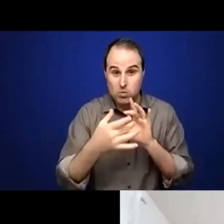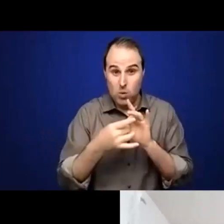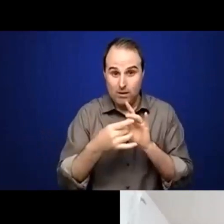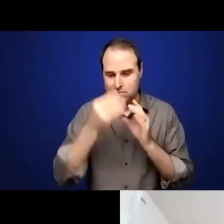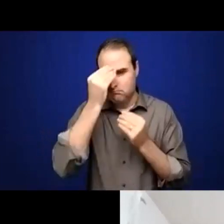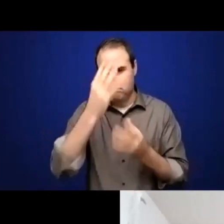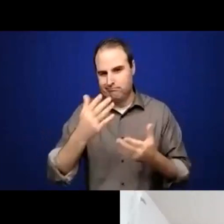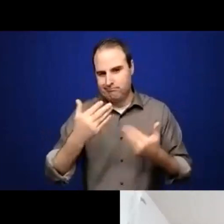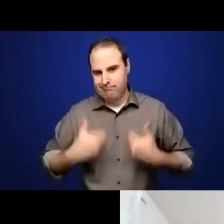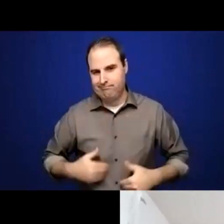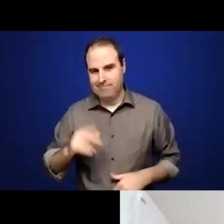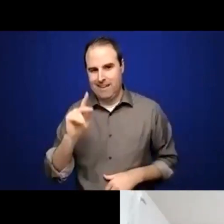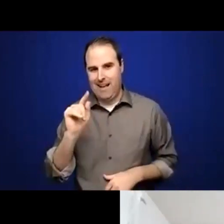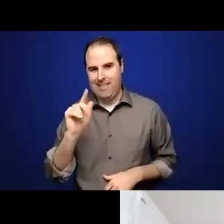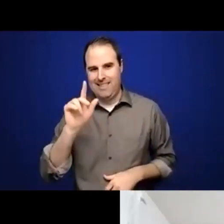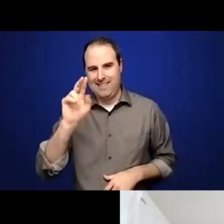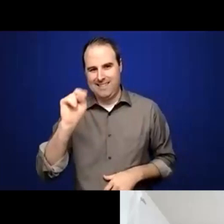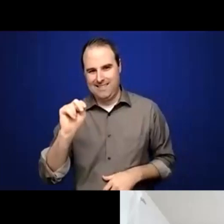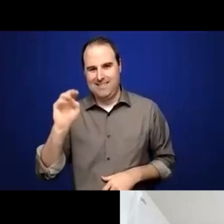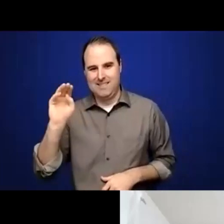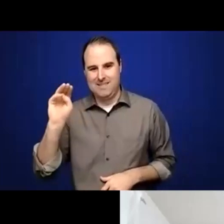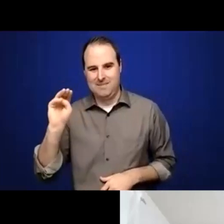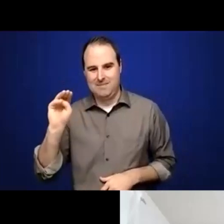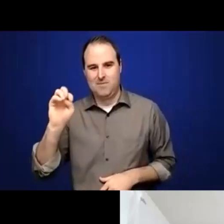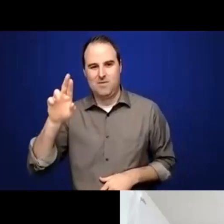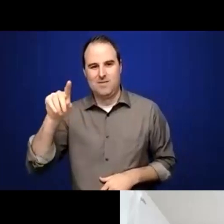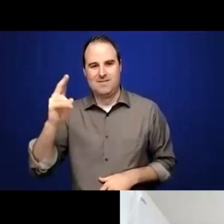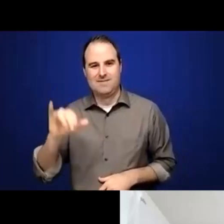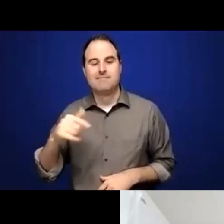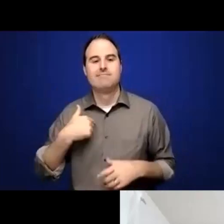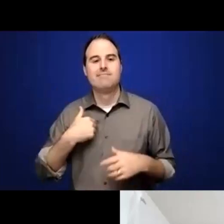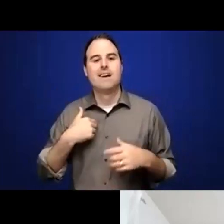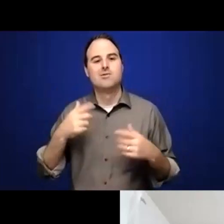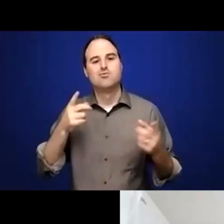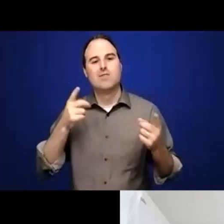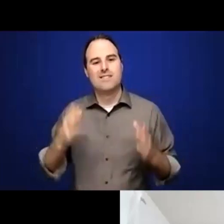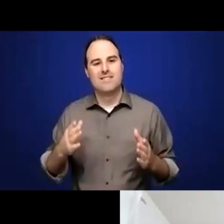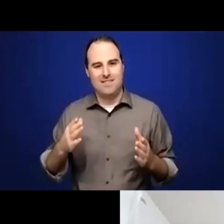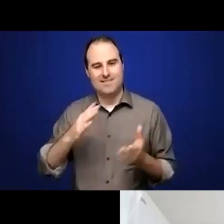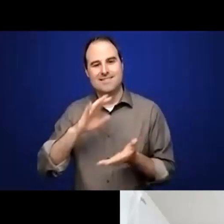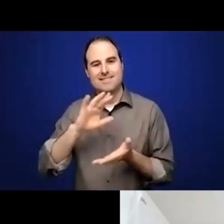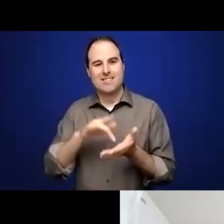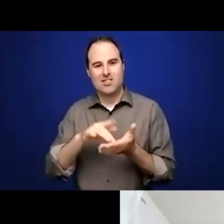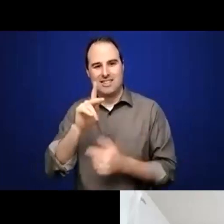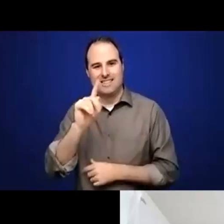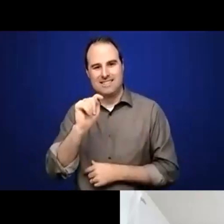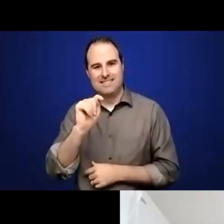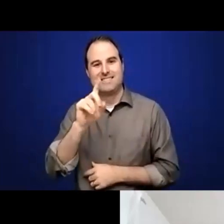I direct the Center on KTDRR, and I'm a white woman with shoulder-length blonde hair,